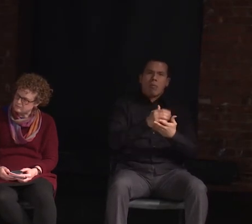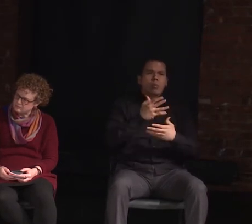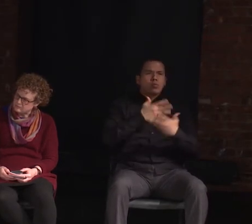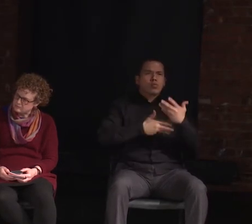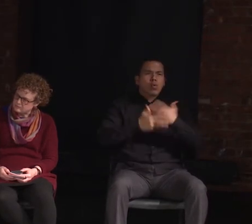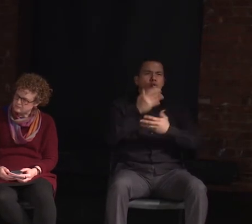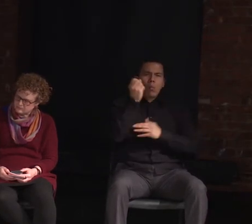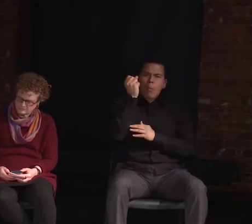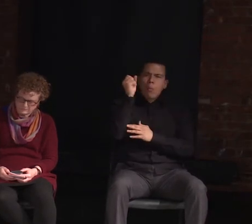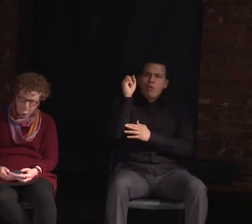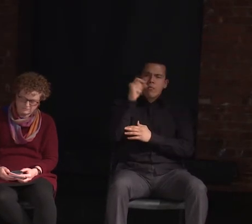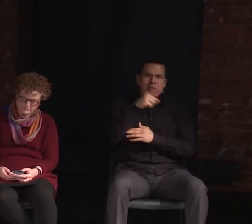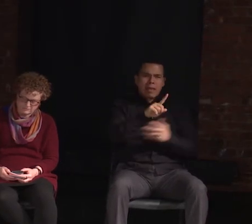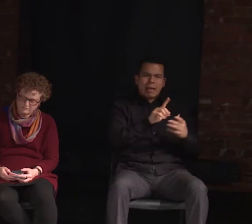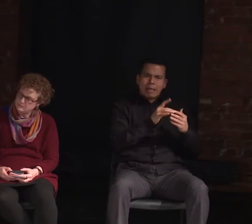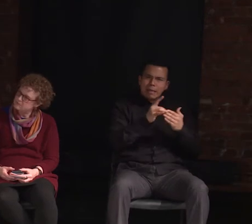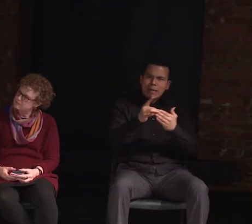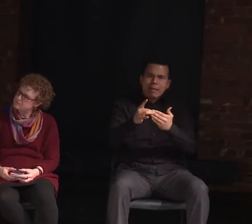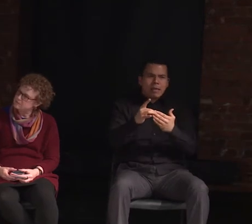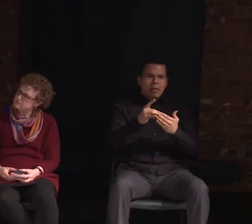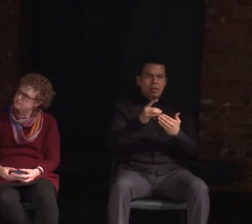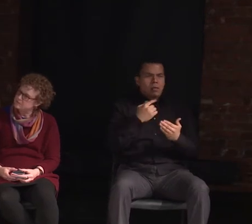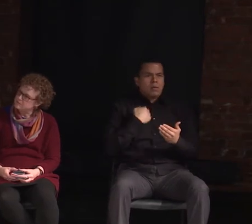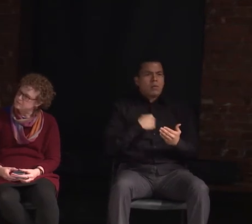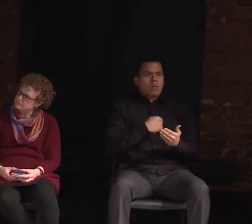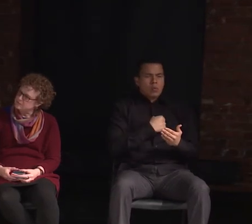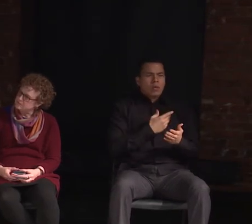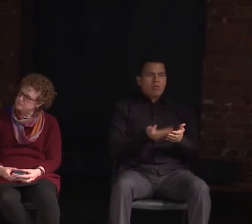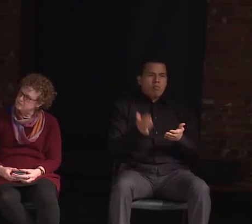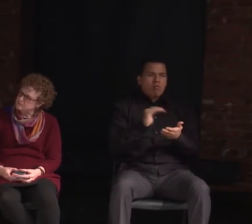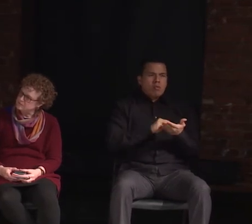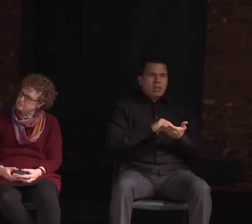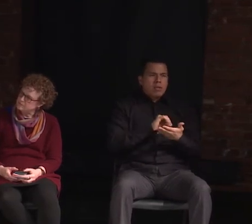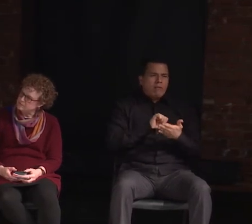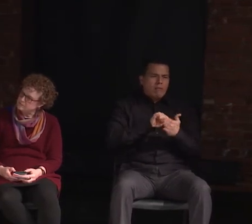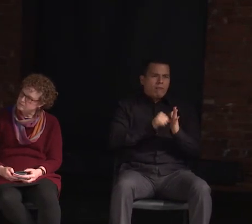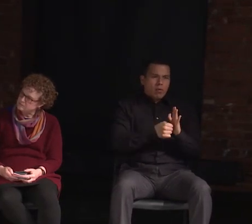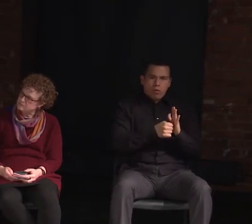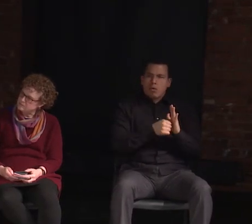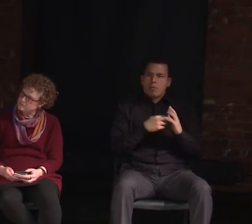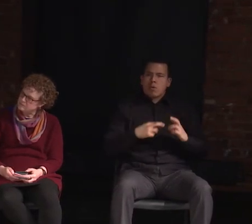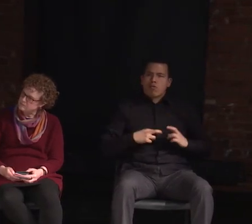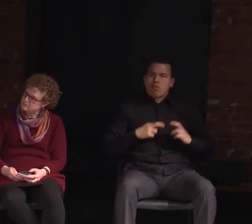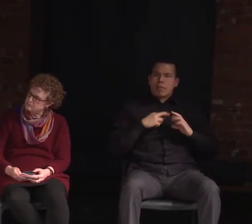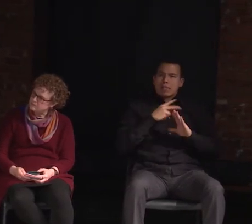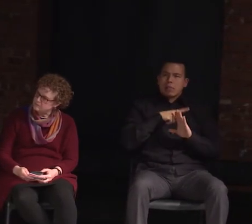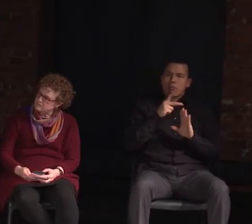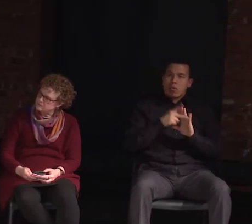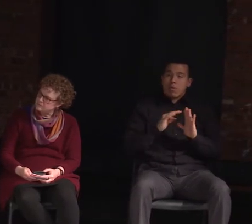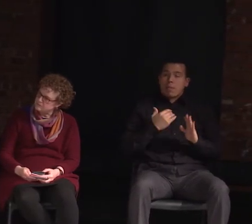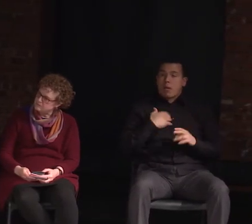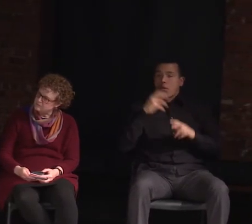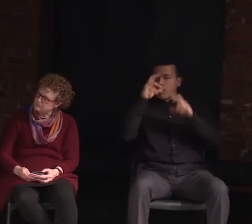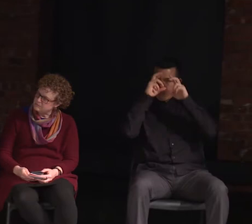We reaffirmed a residency program that our president, Darren Walker, had created during